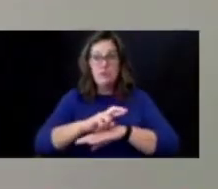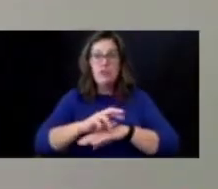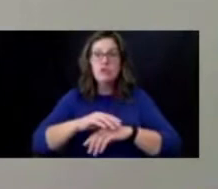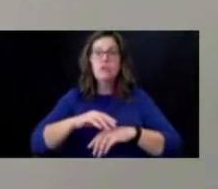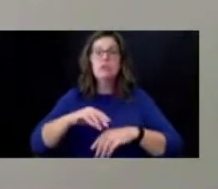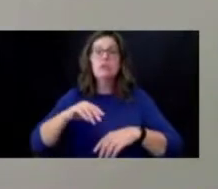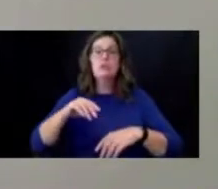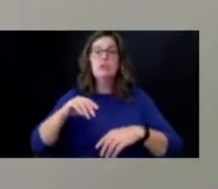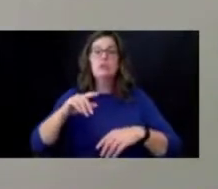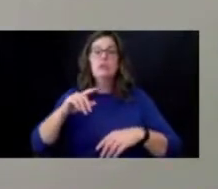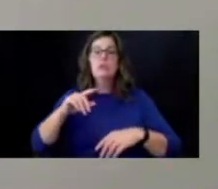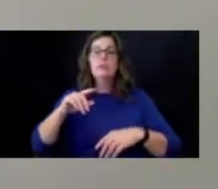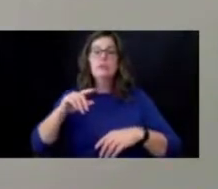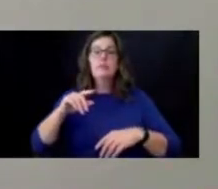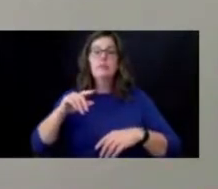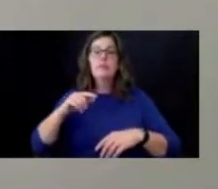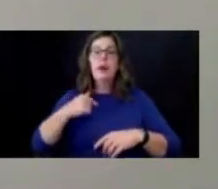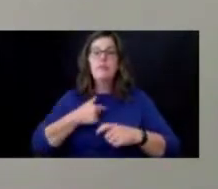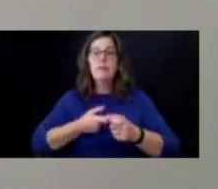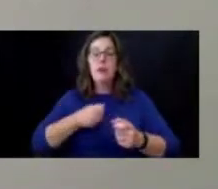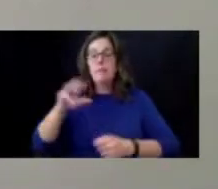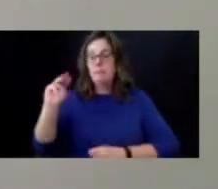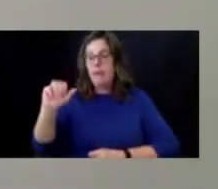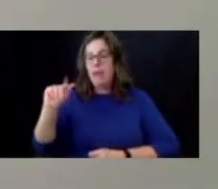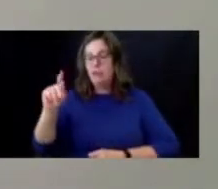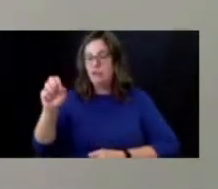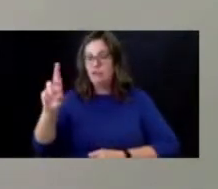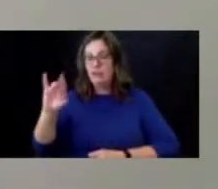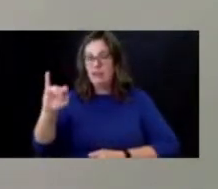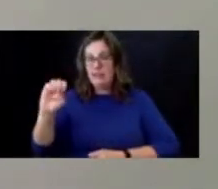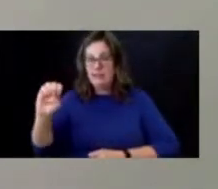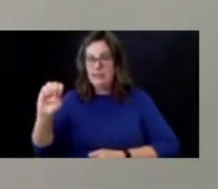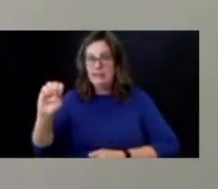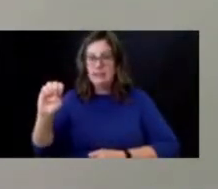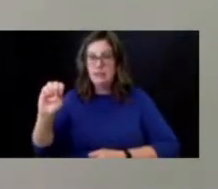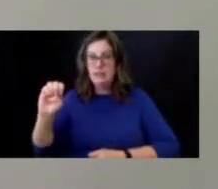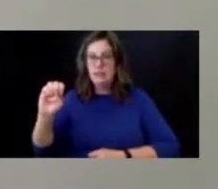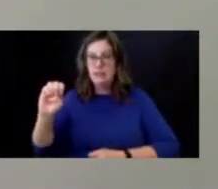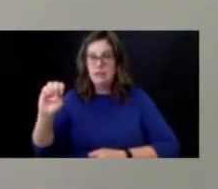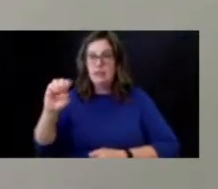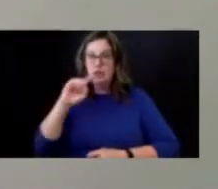i'm from manderby but we've faced a lot of interesting experiences at a